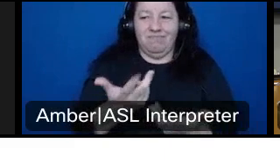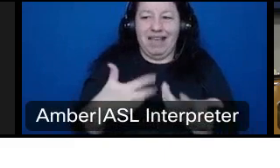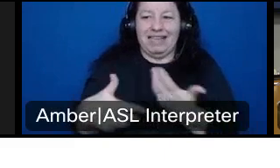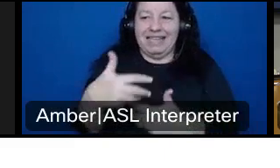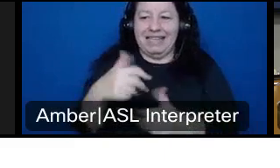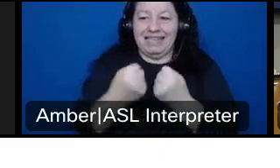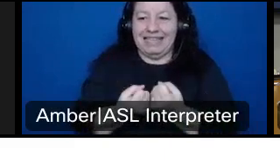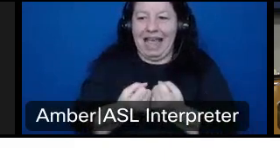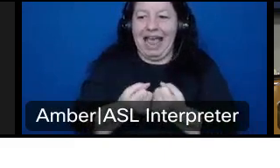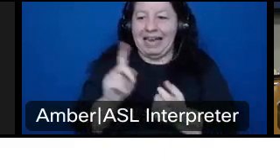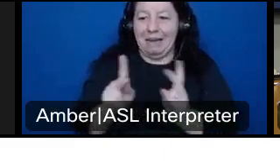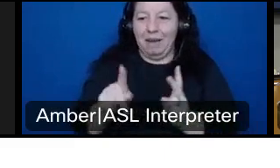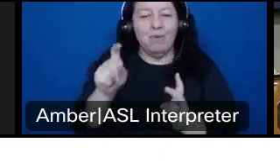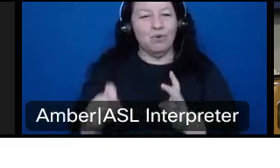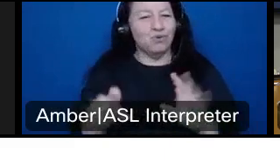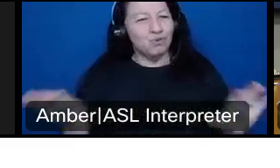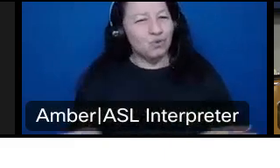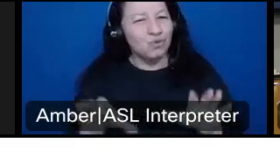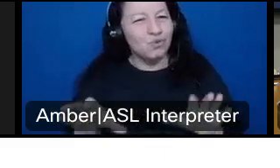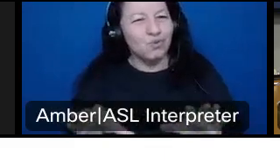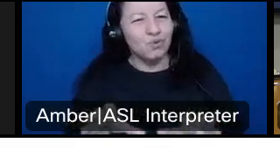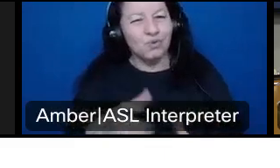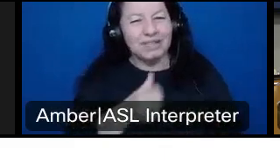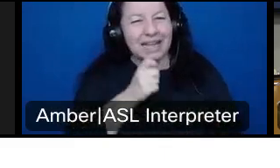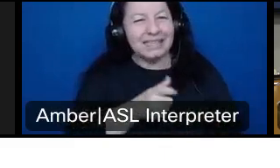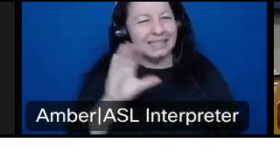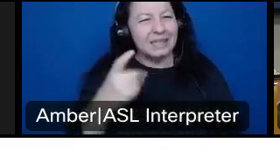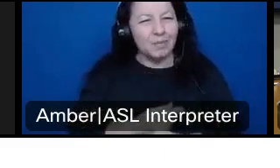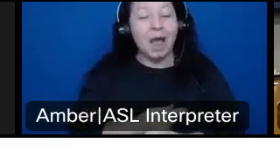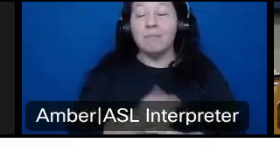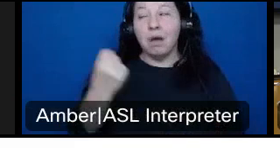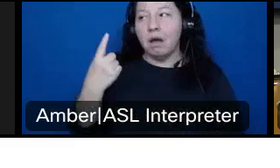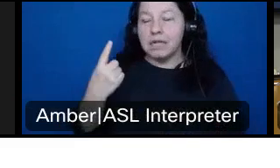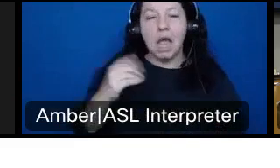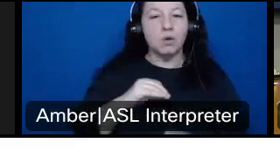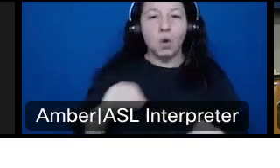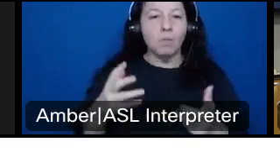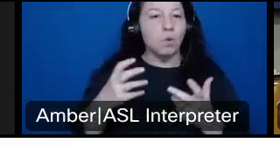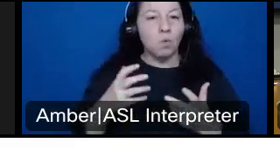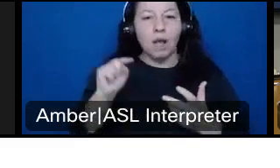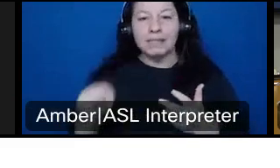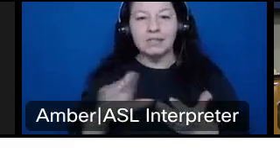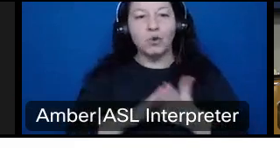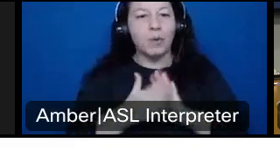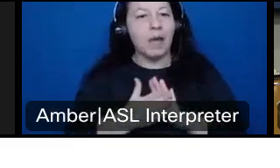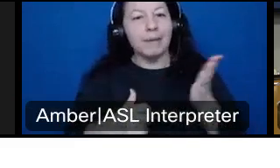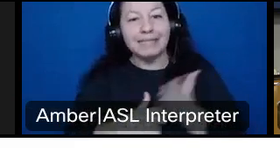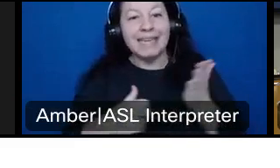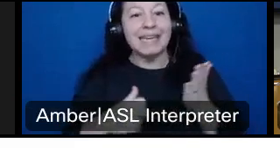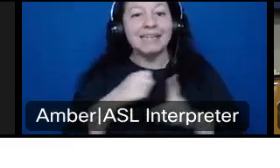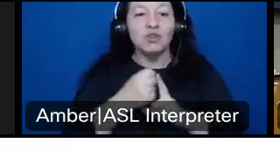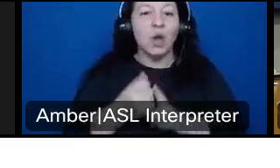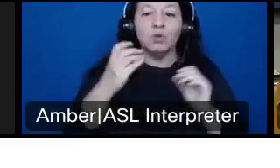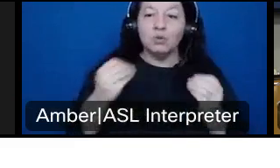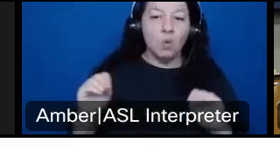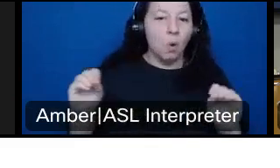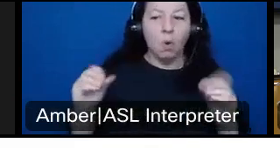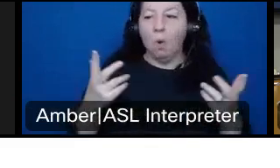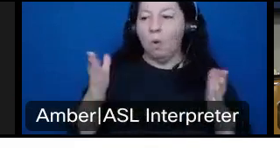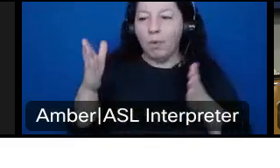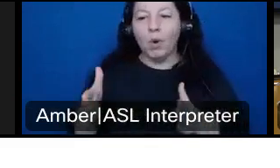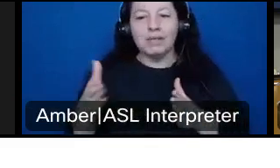I understand nobody favors there's criminalising this nobody wants anyone arrested nobody wants anybody to go to Rikers no.